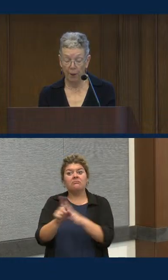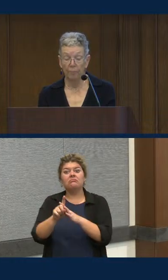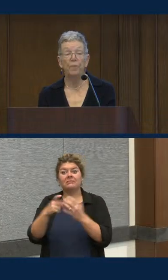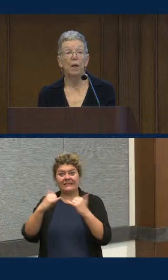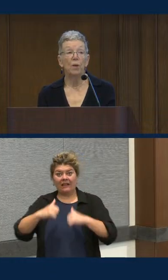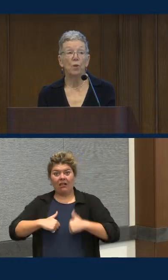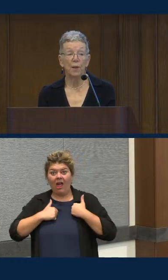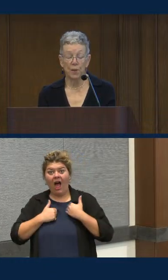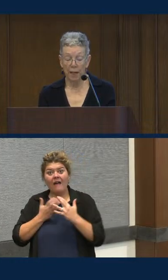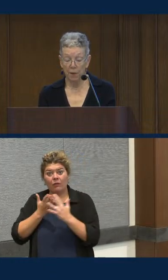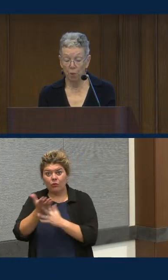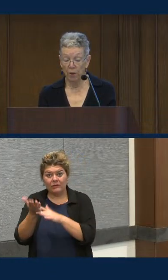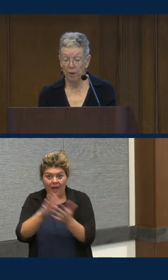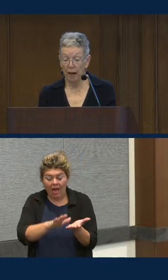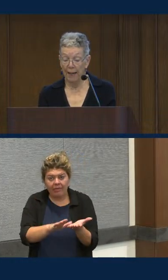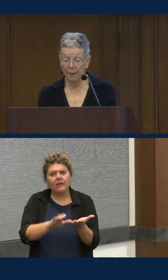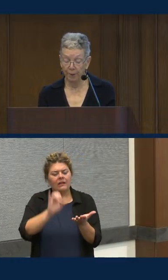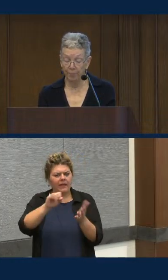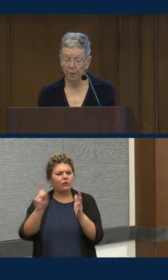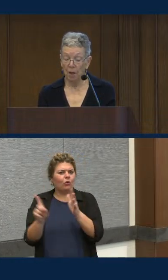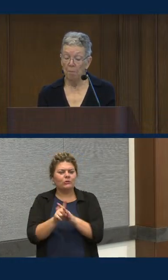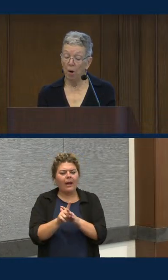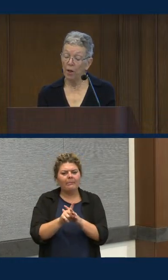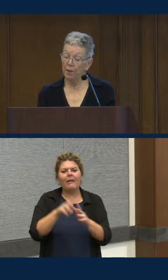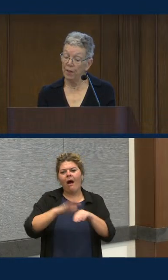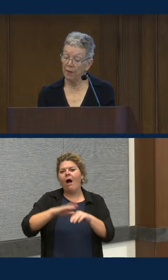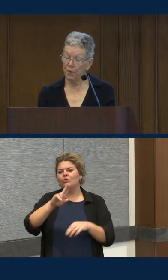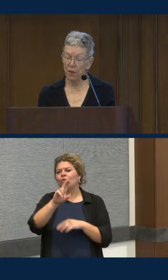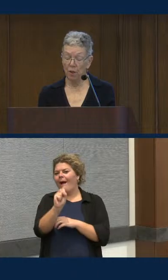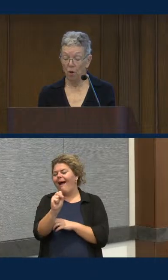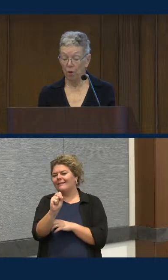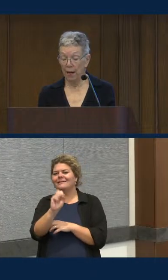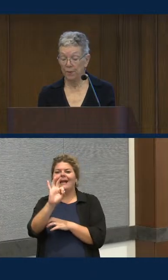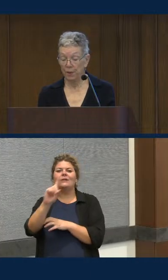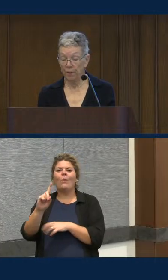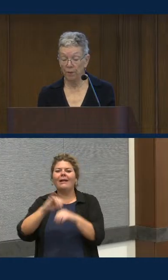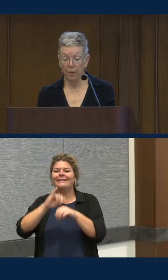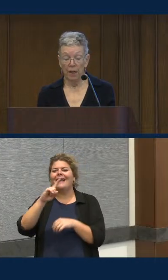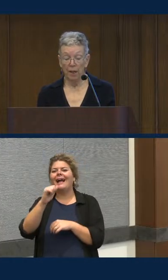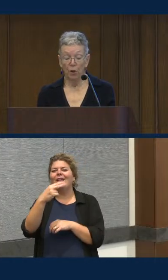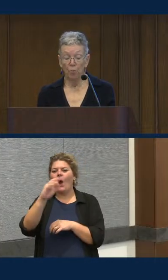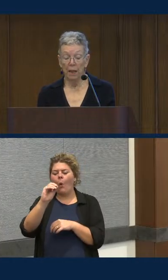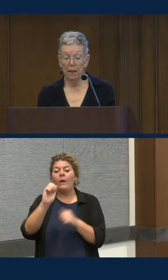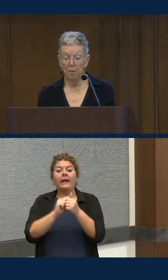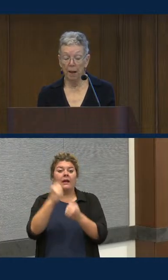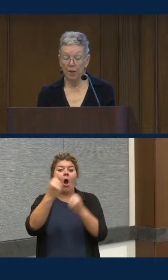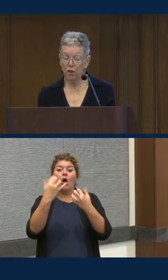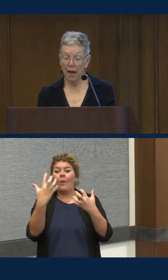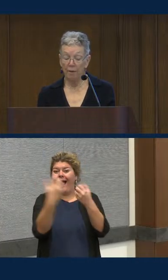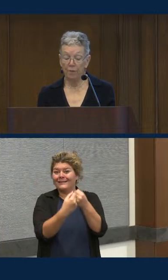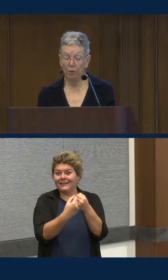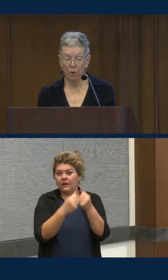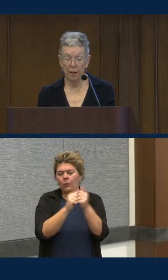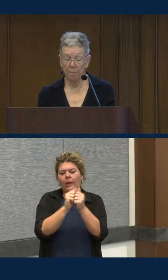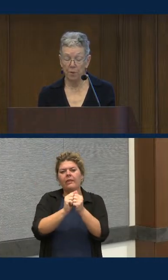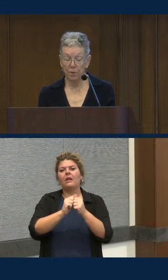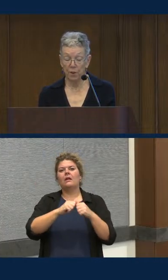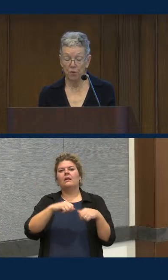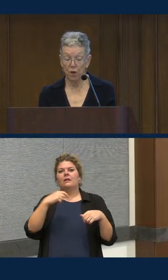91 in Idaho, marking deaths in an auto accident, illuminated by a shaft of redemptive sunshine.